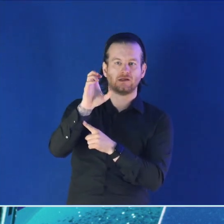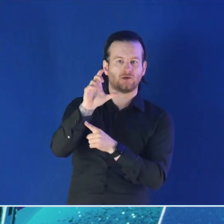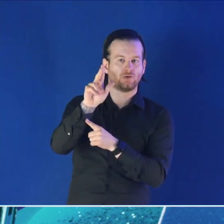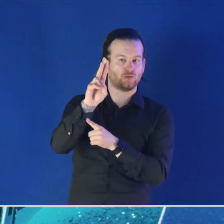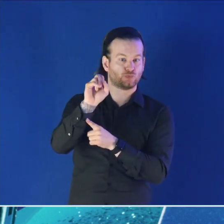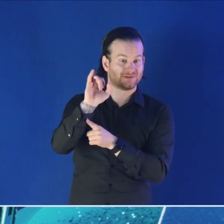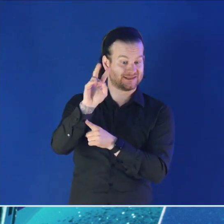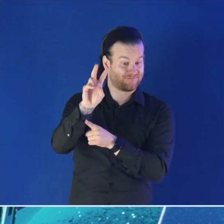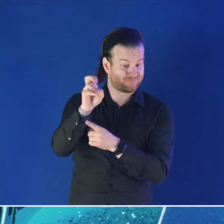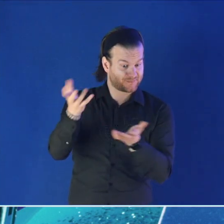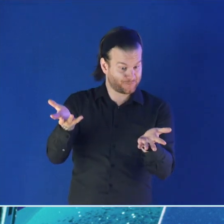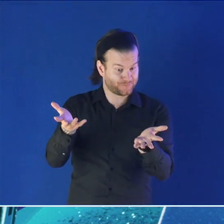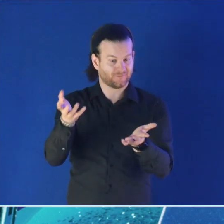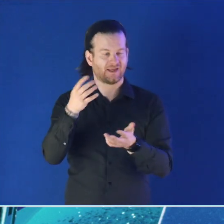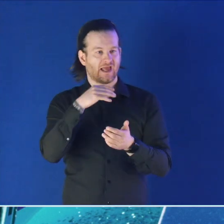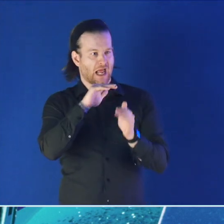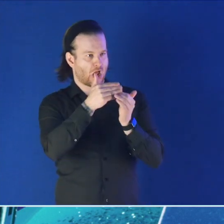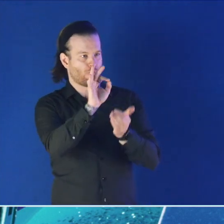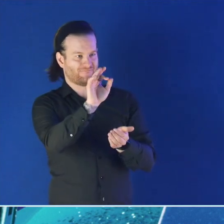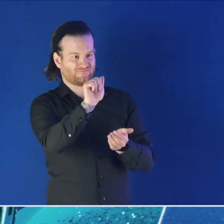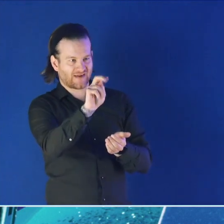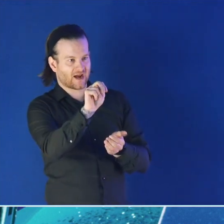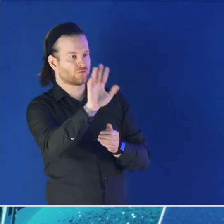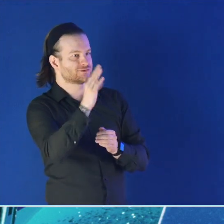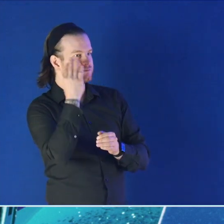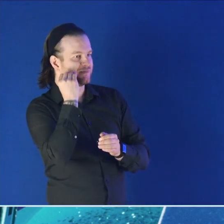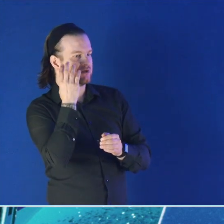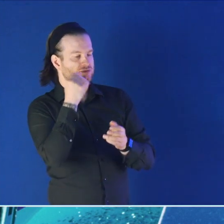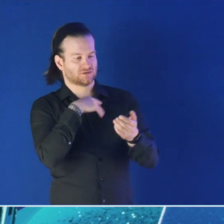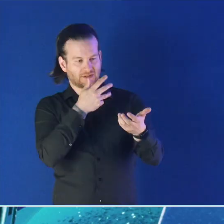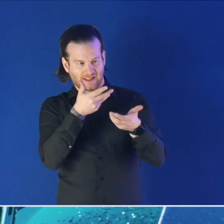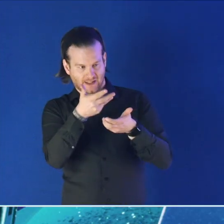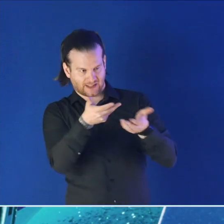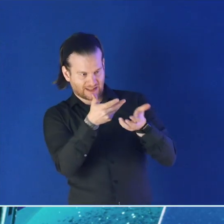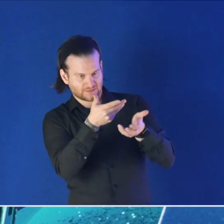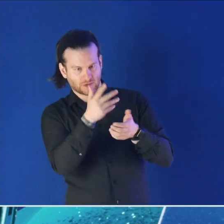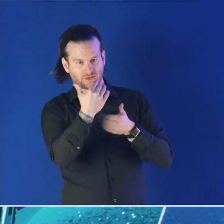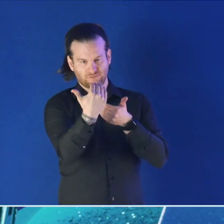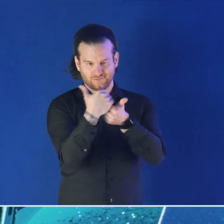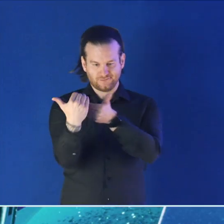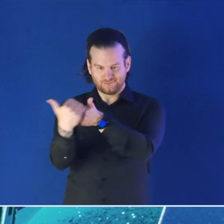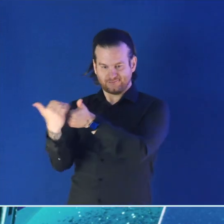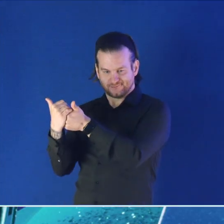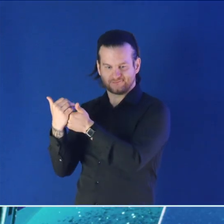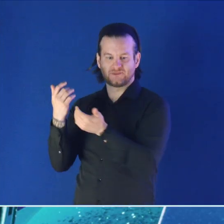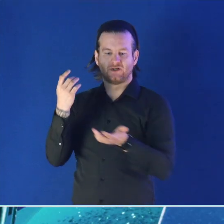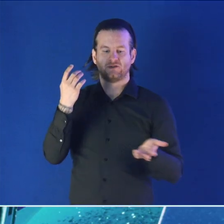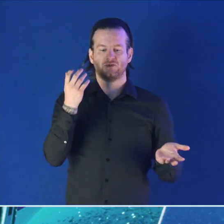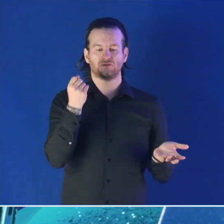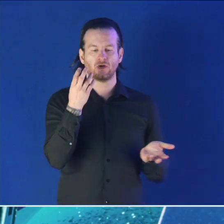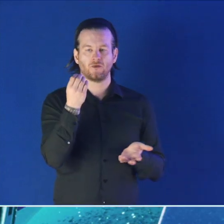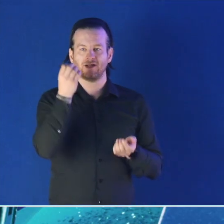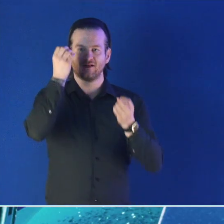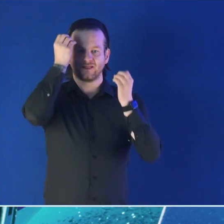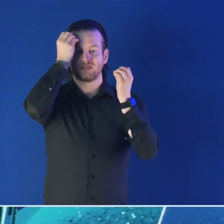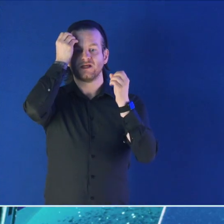about inclusive fan engagement, what we're really talking about is who gets to feel that sense of belonging